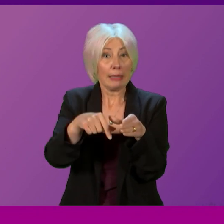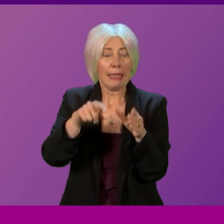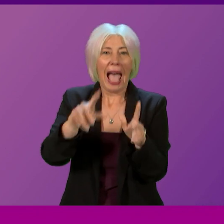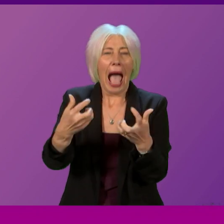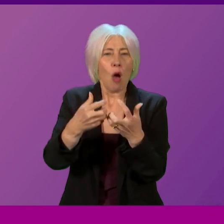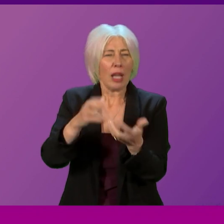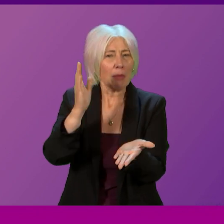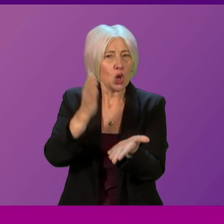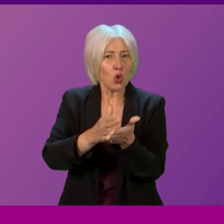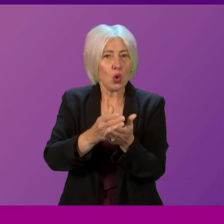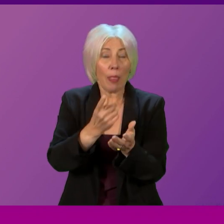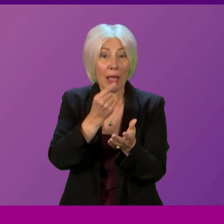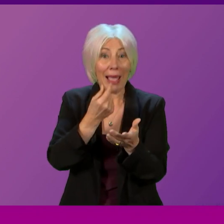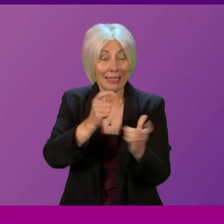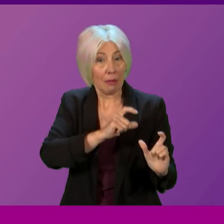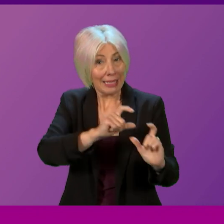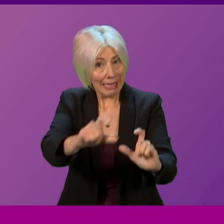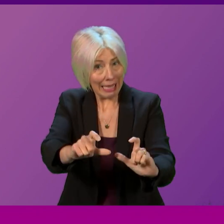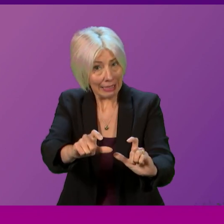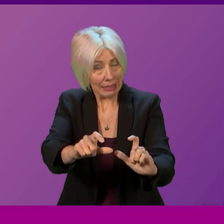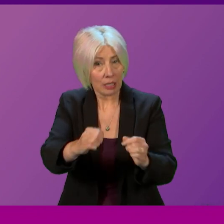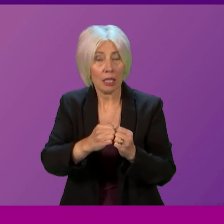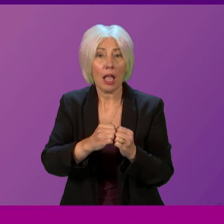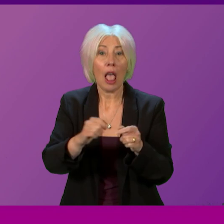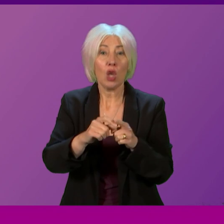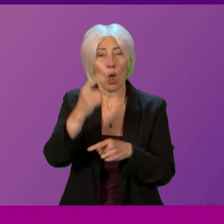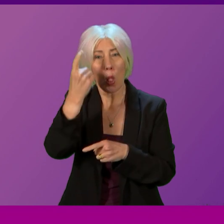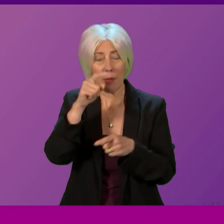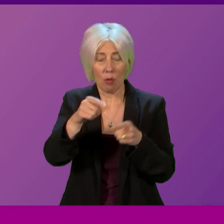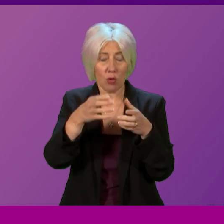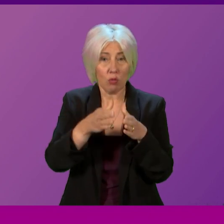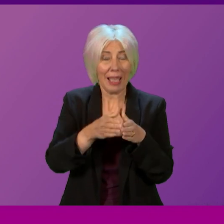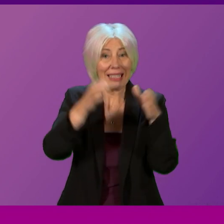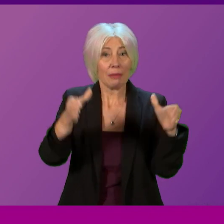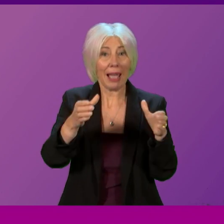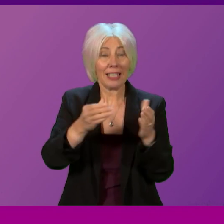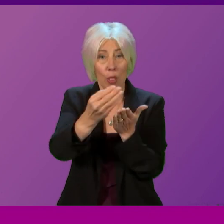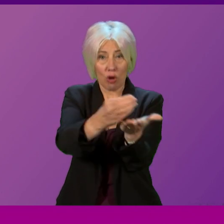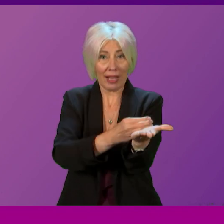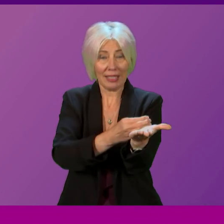that is provided by the ship is retained? Will she urgently look to expand the criteria for the largely unspent £50 million housing